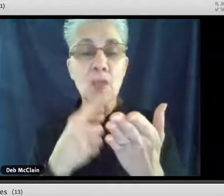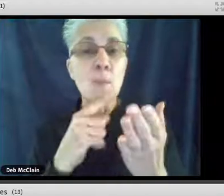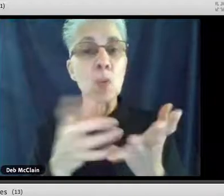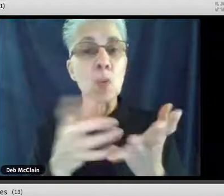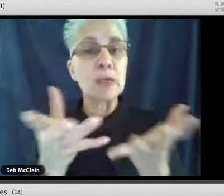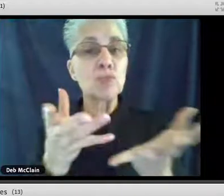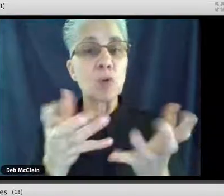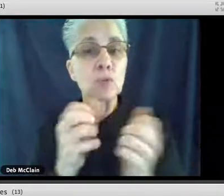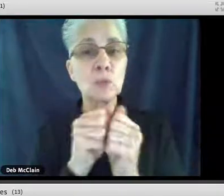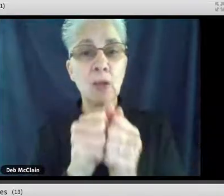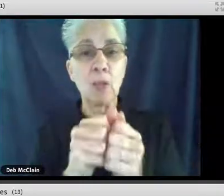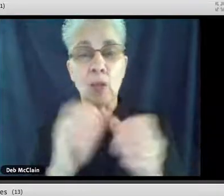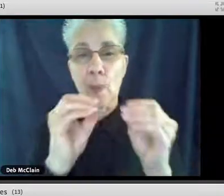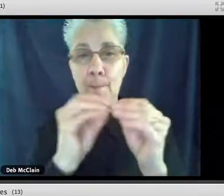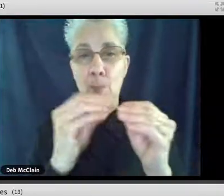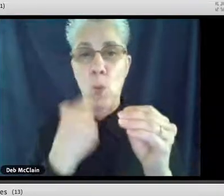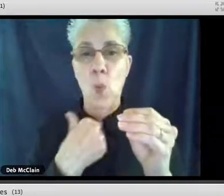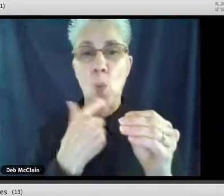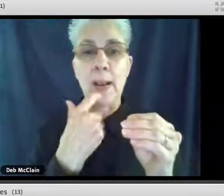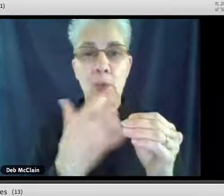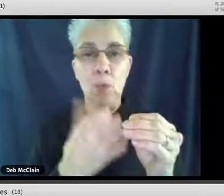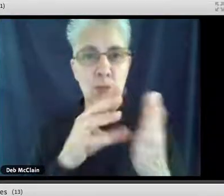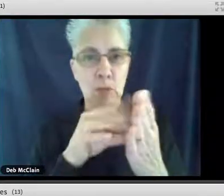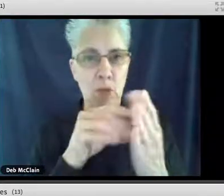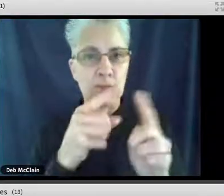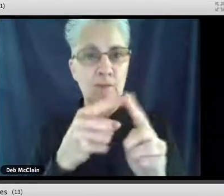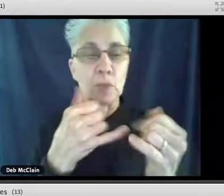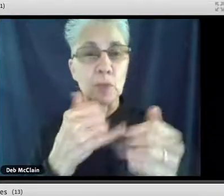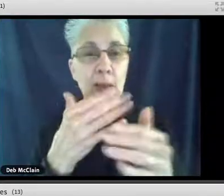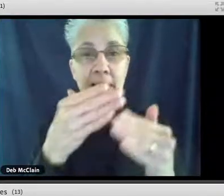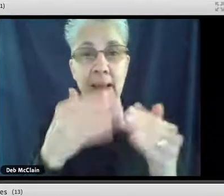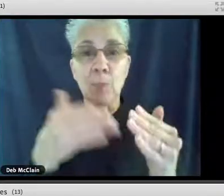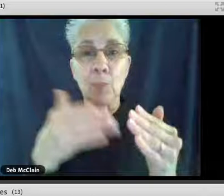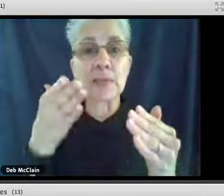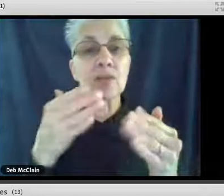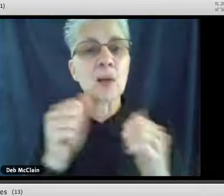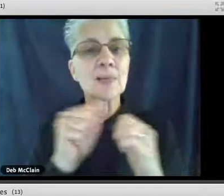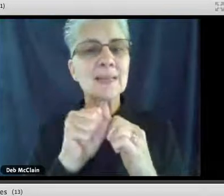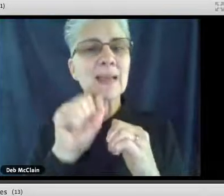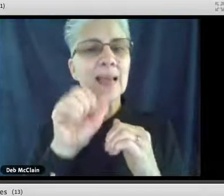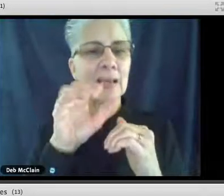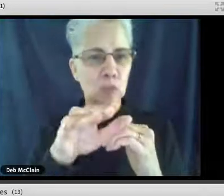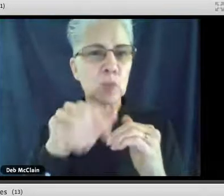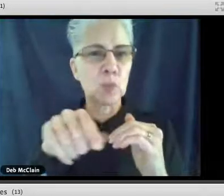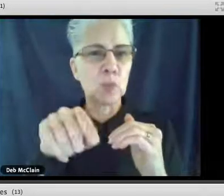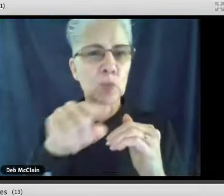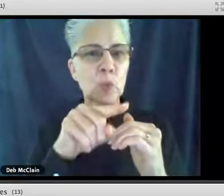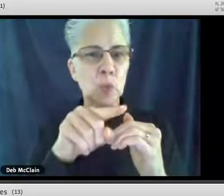the more we'll all take away from today. At the end of the presentation, I'll send you... I will give you a URL,